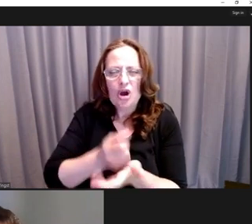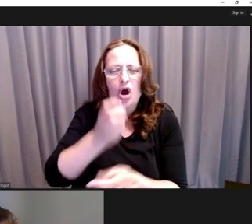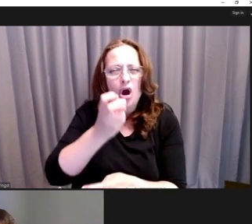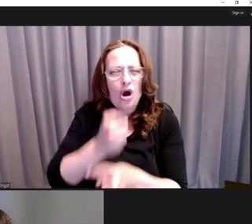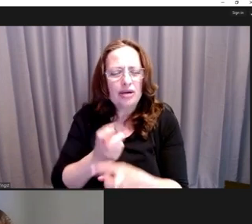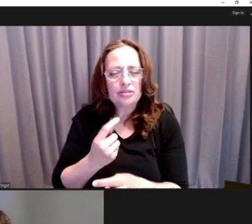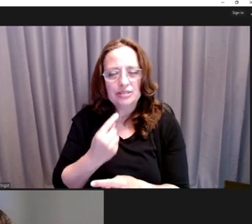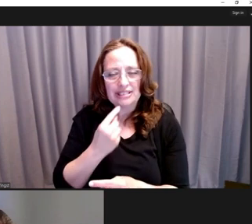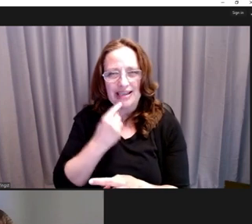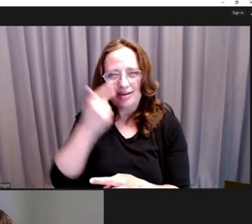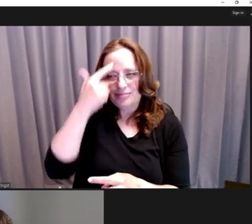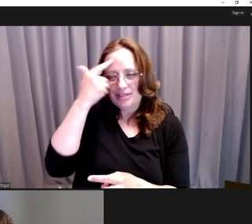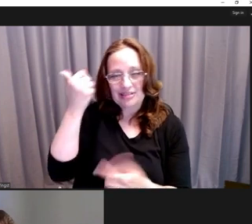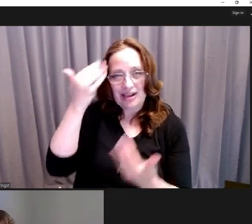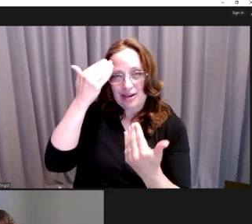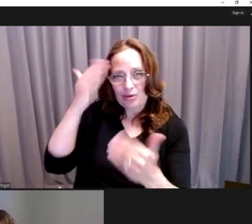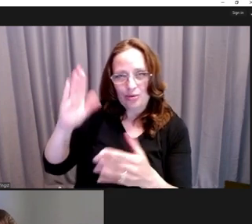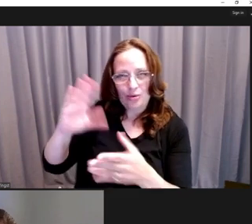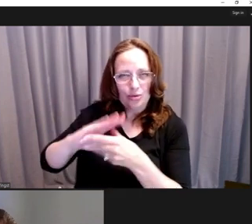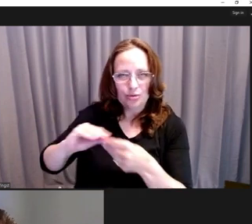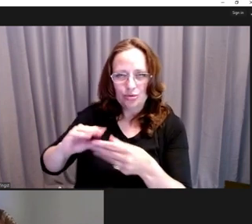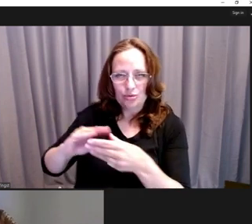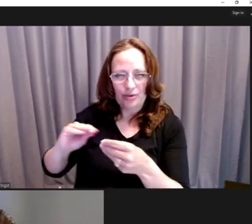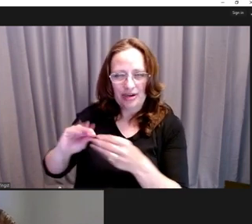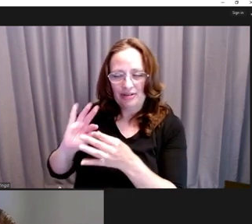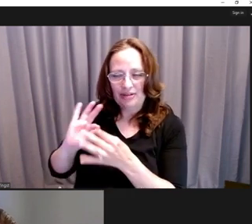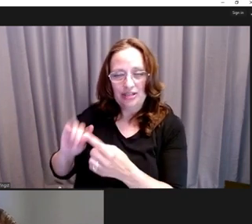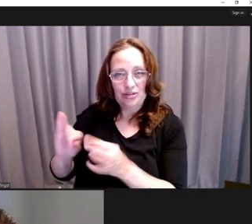case that it's related to that. And it certainly could also be unrelated to that. So I would